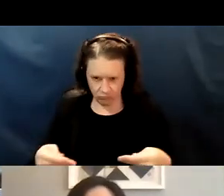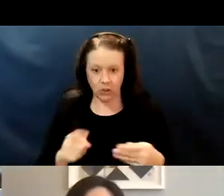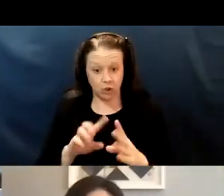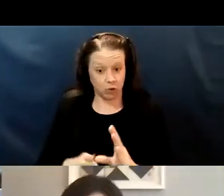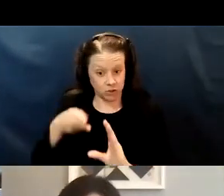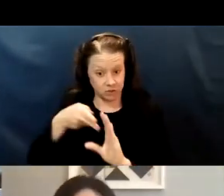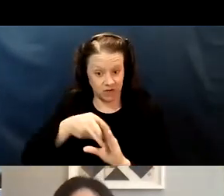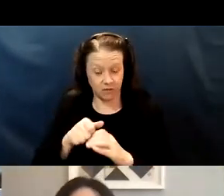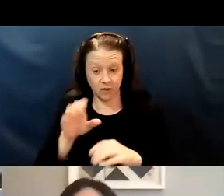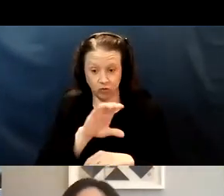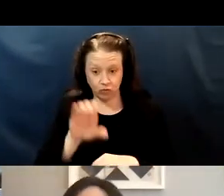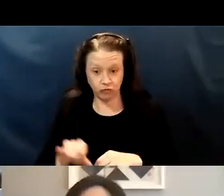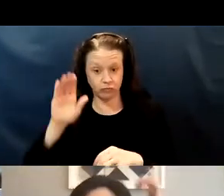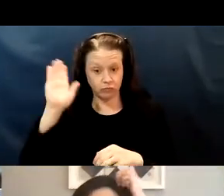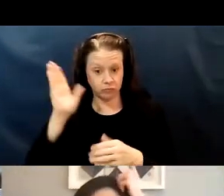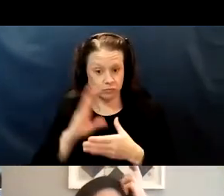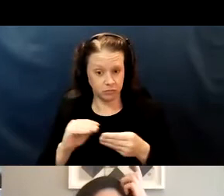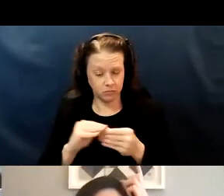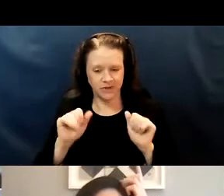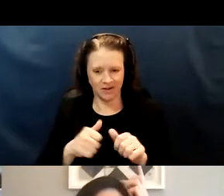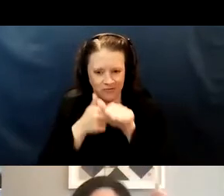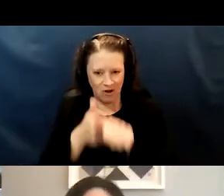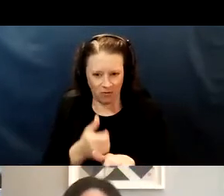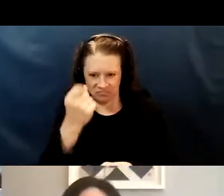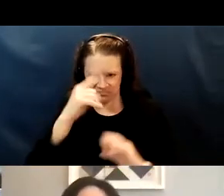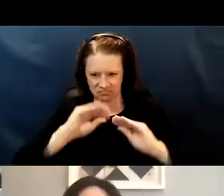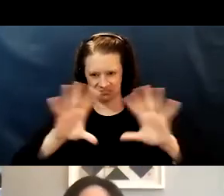Zoom talk she can follow along and understand everything that way.